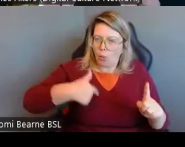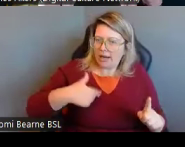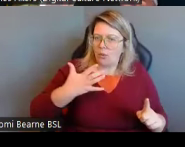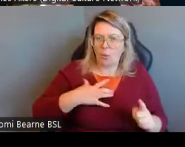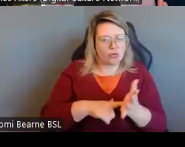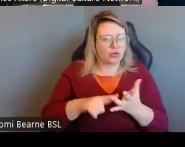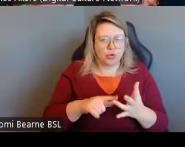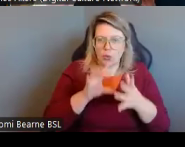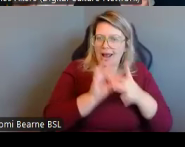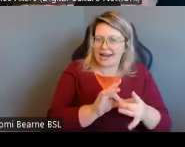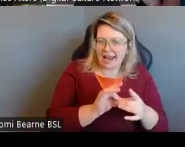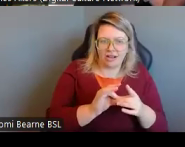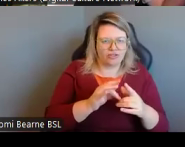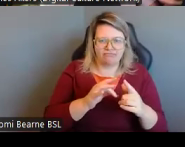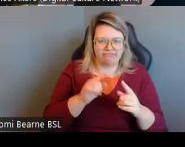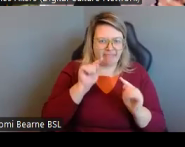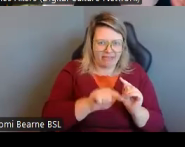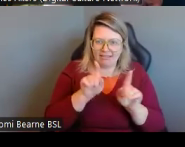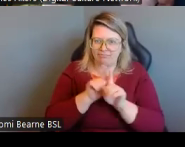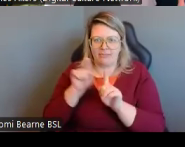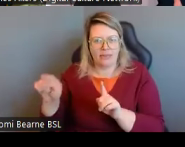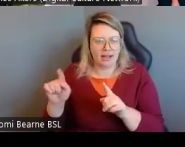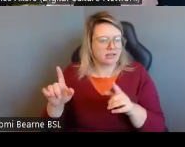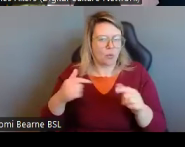We're here to inspire and do this." If you've got those messages,